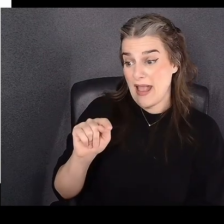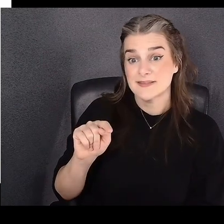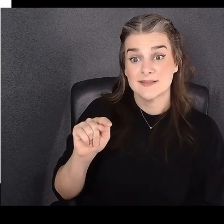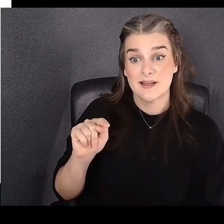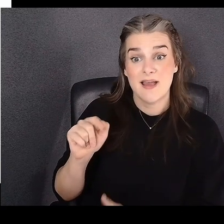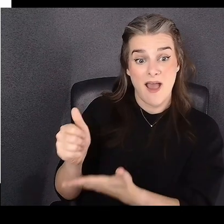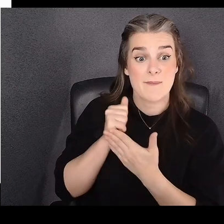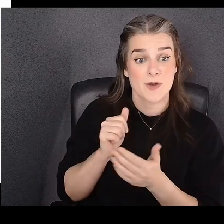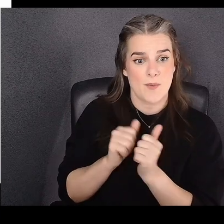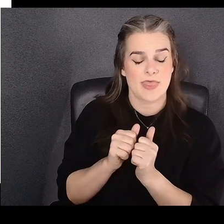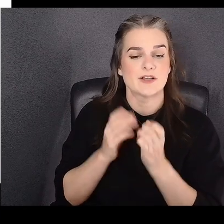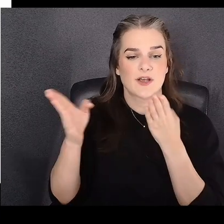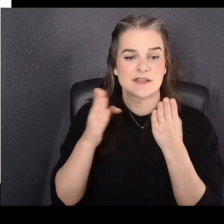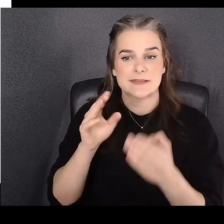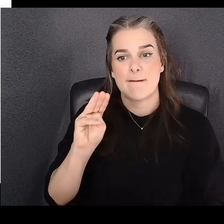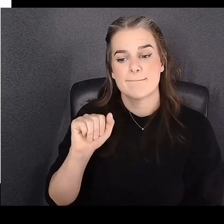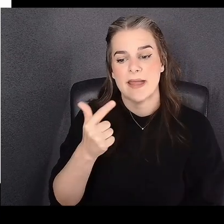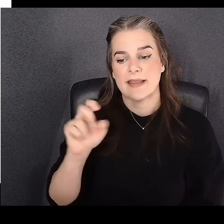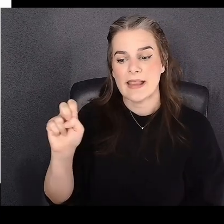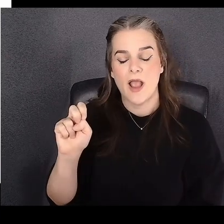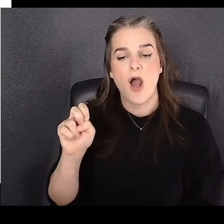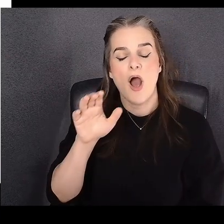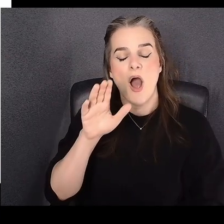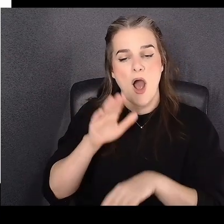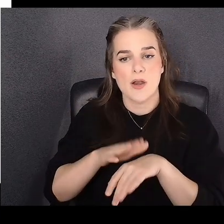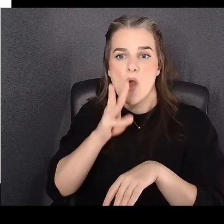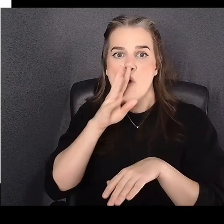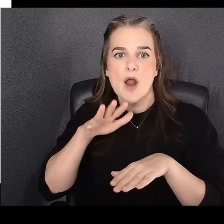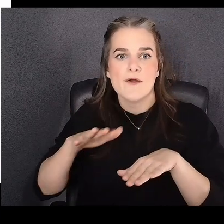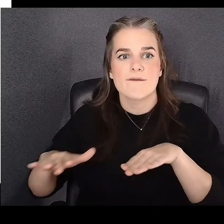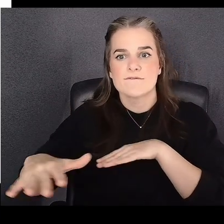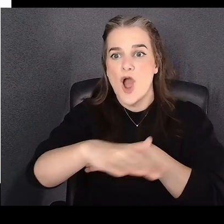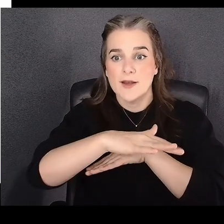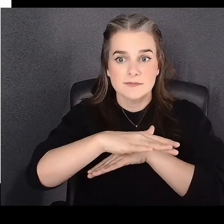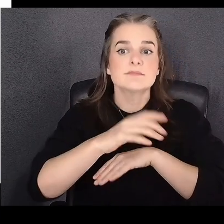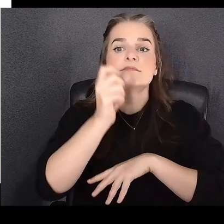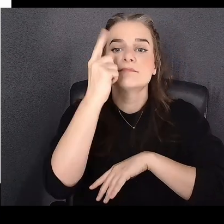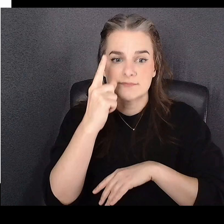So we did a lot of education with the phone and really just unlocking technology